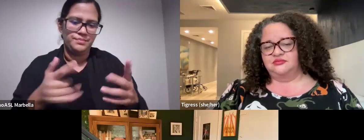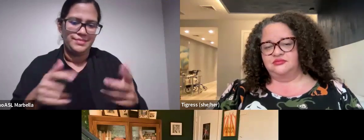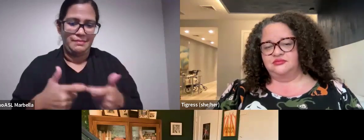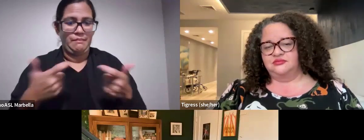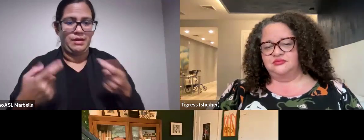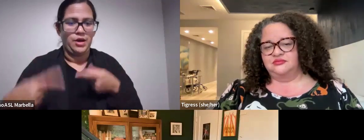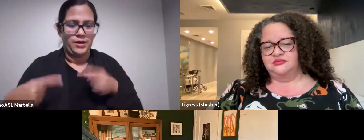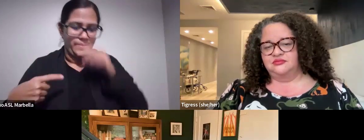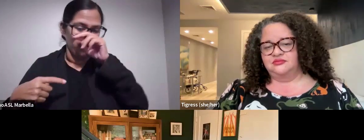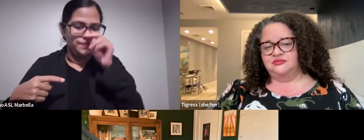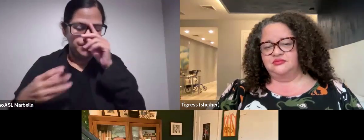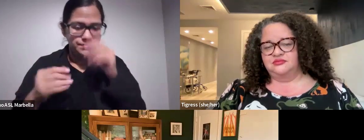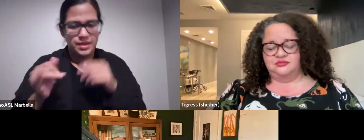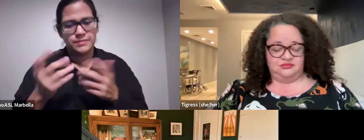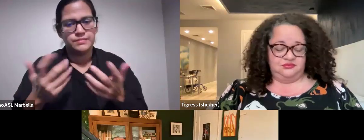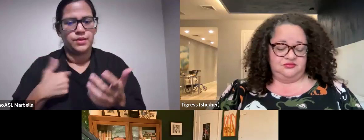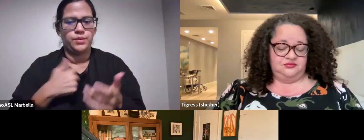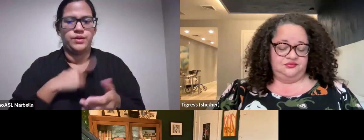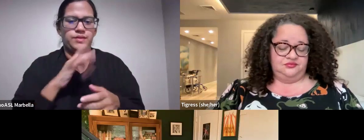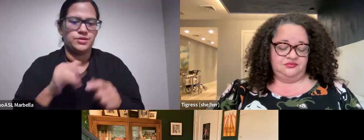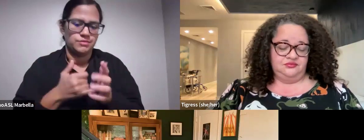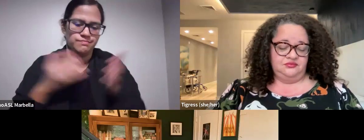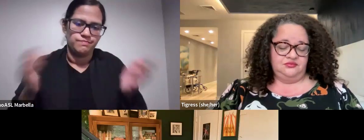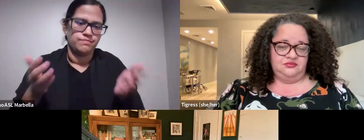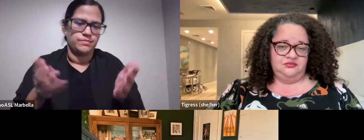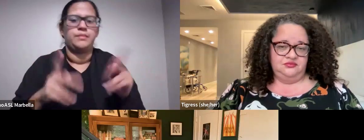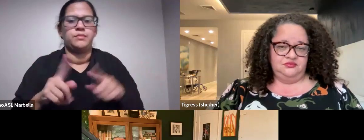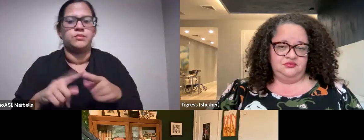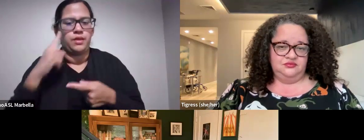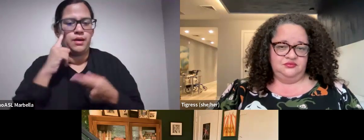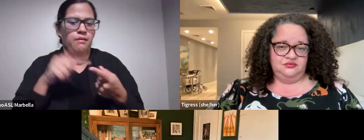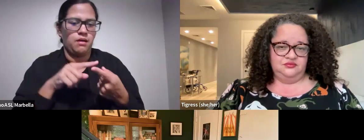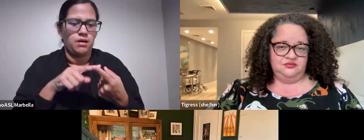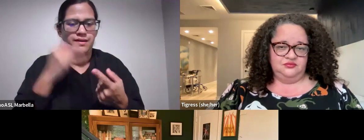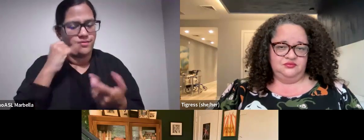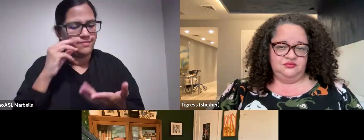and I would just really urge folks to think about if you're witnessing street harassment,